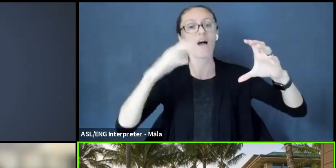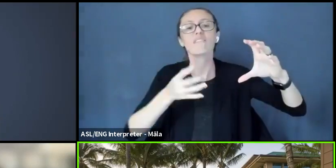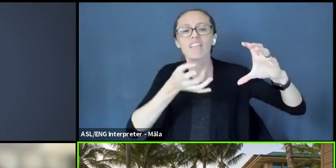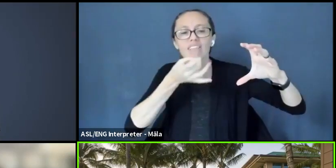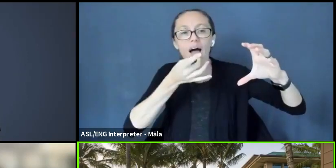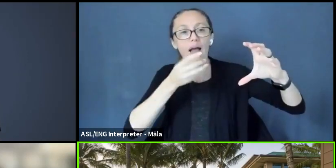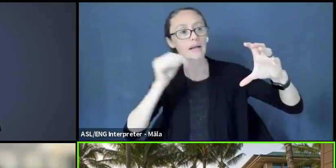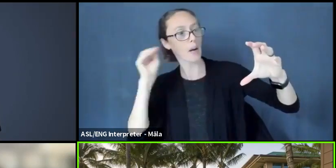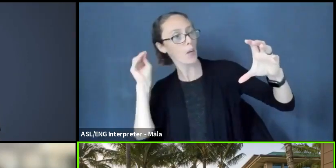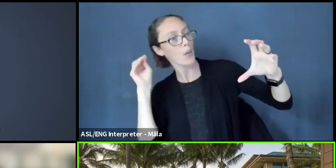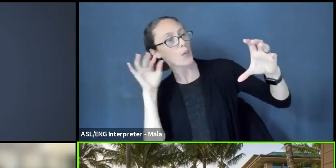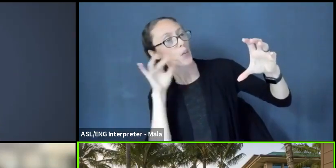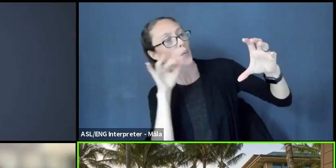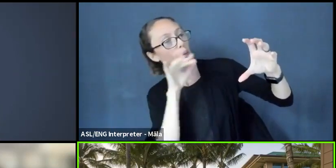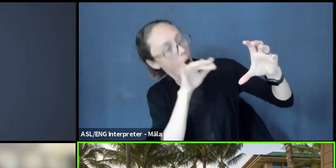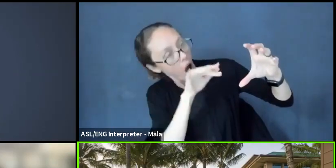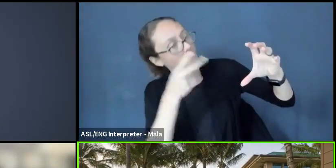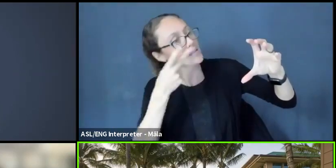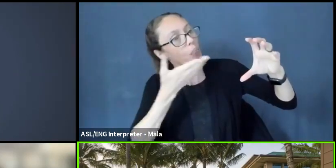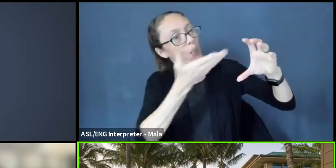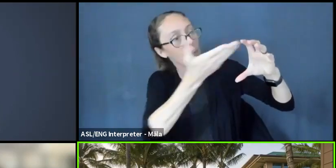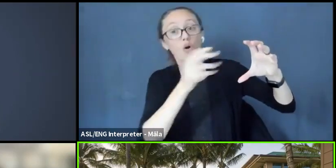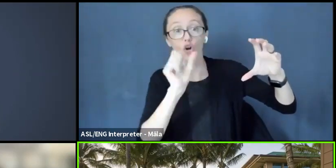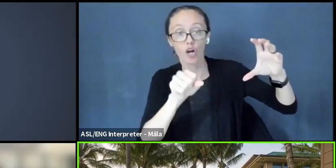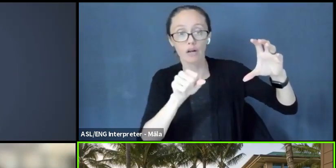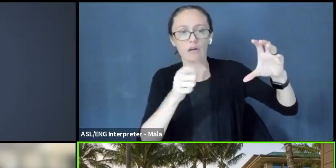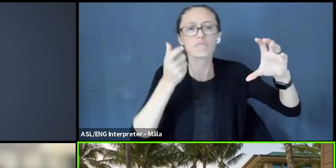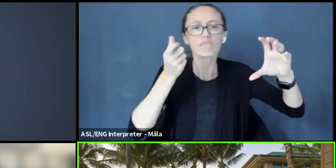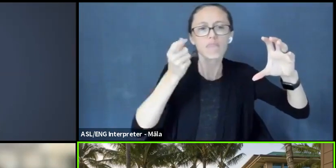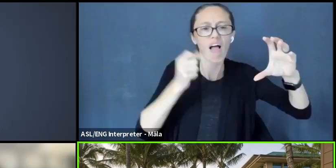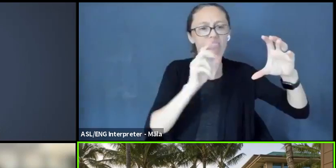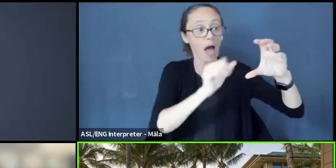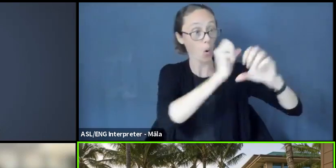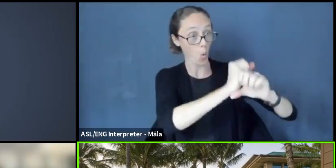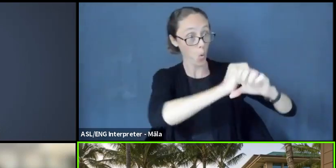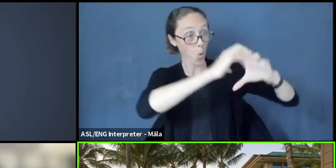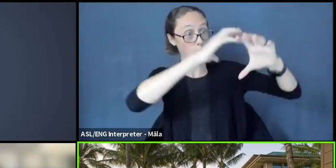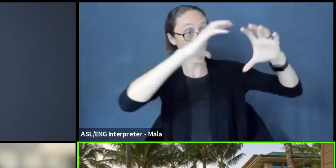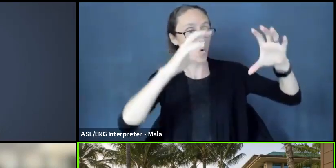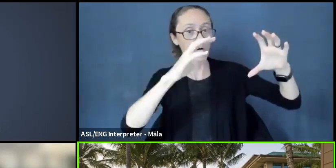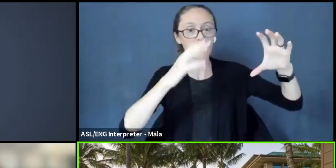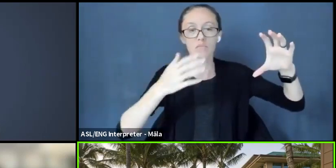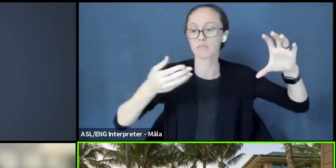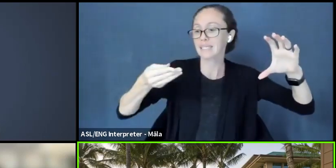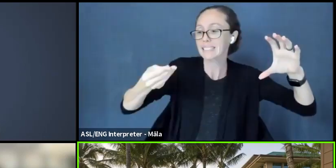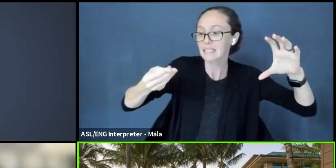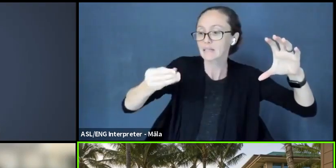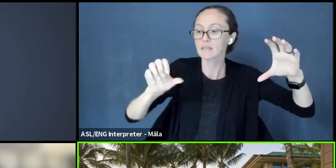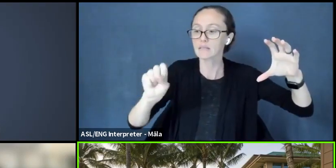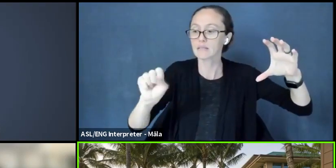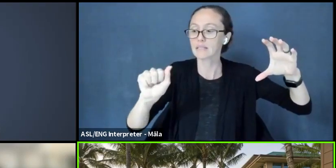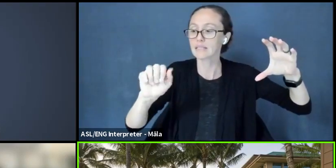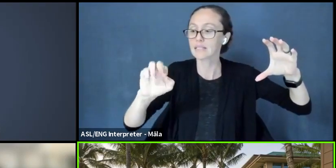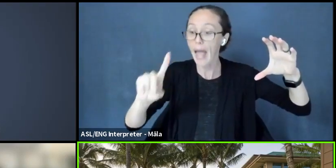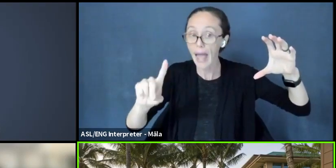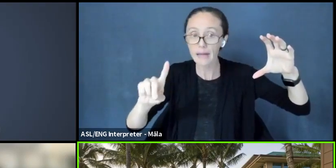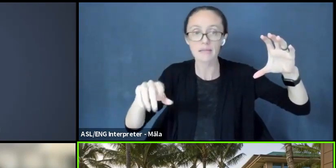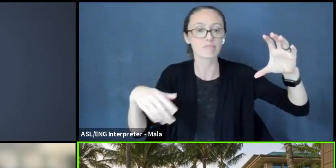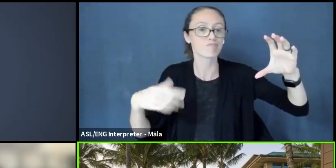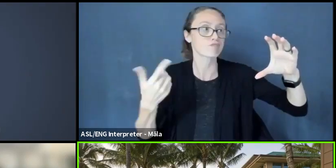can see the air, if you were to fill that balloon with sand or gel or something like